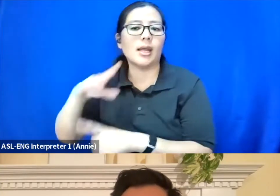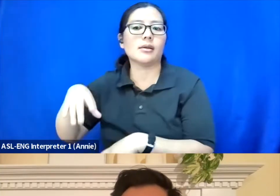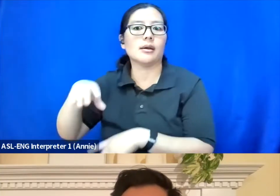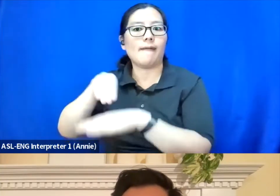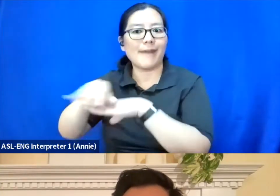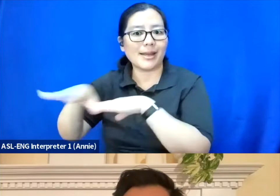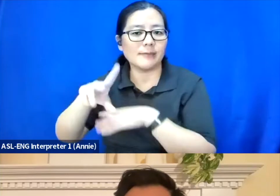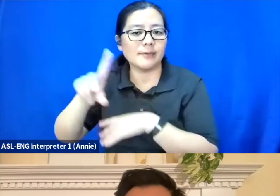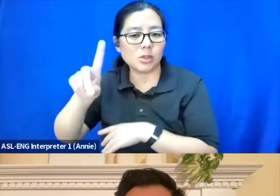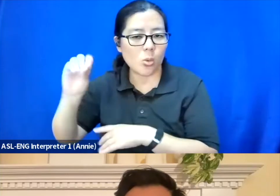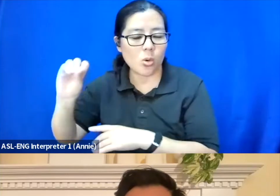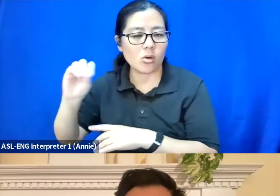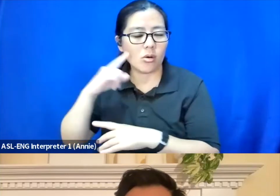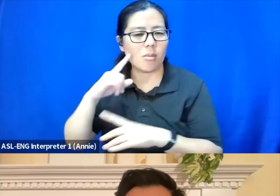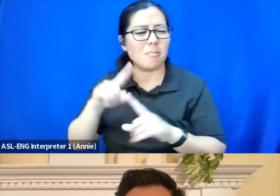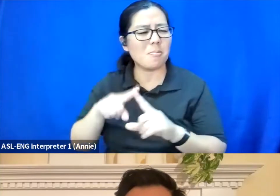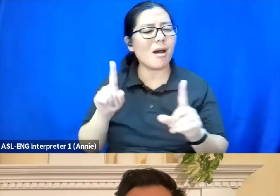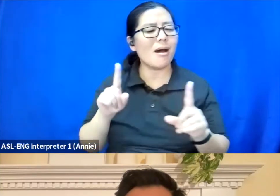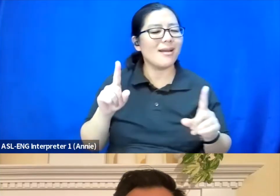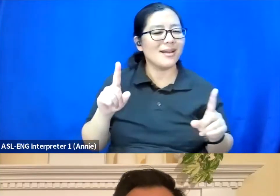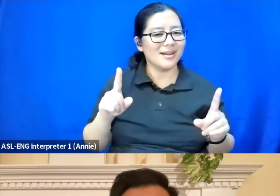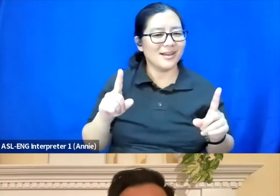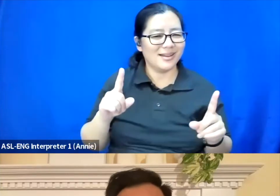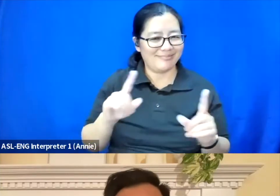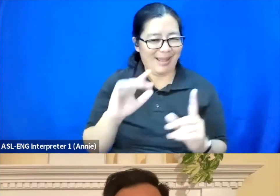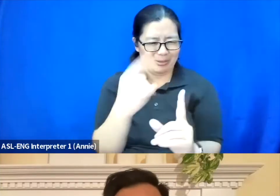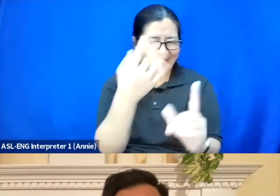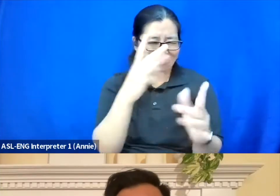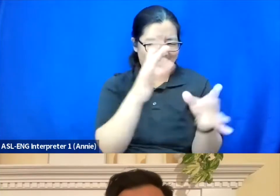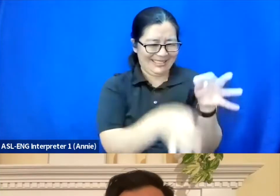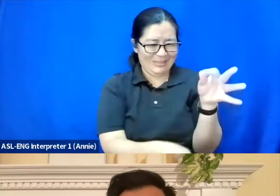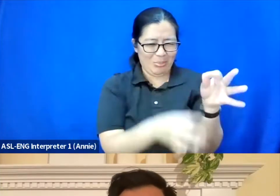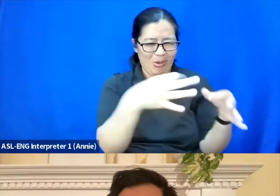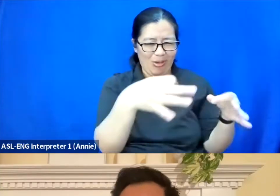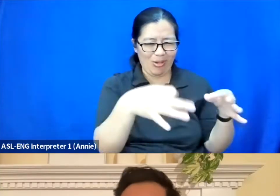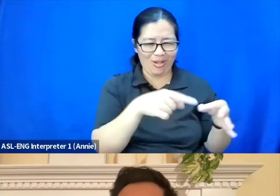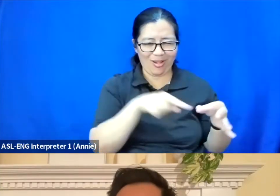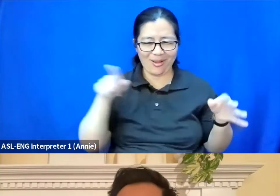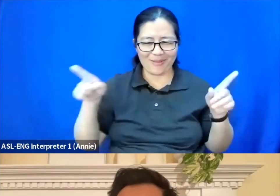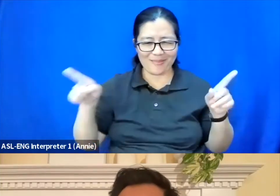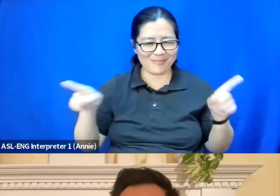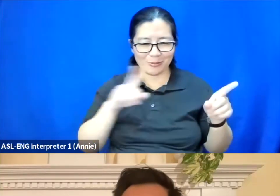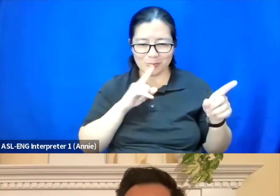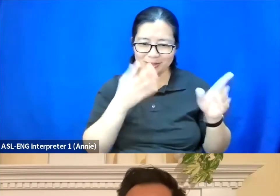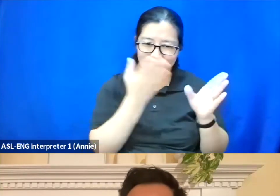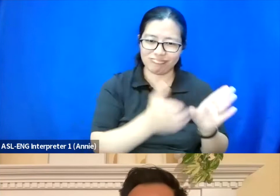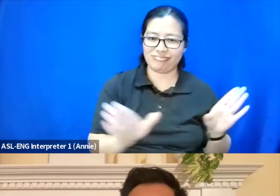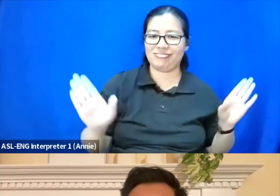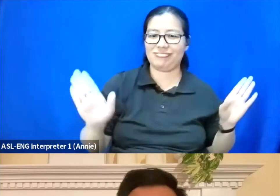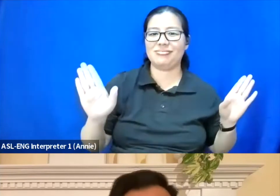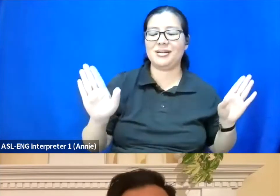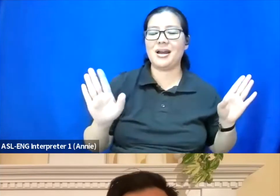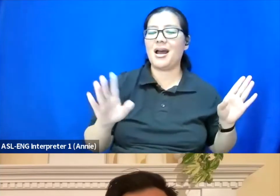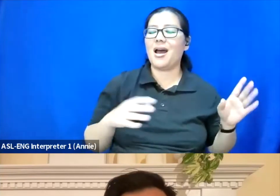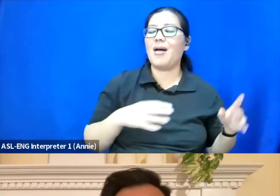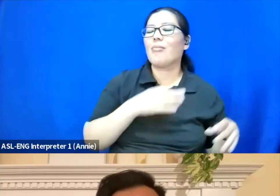or as dysautonomia, or as fibromyalgia, and all of these different things.